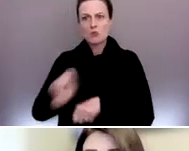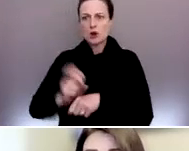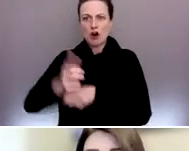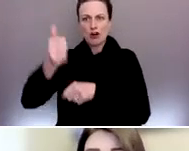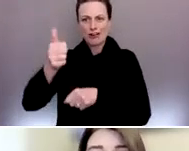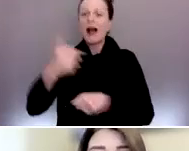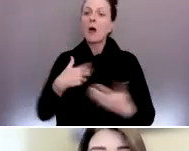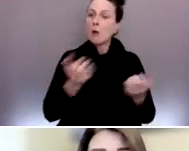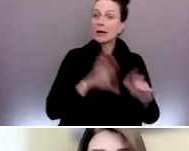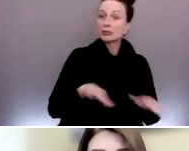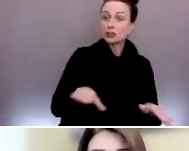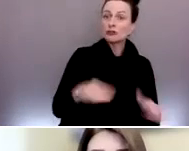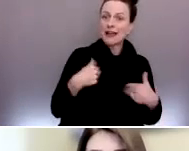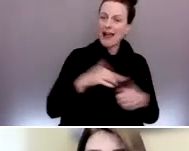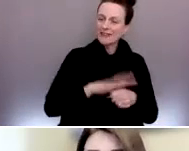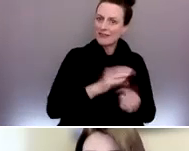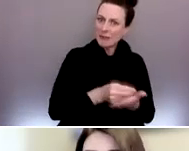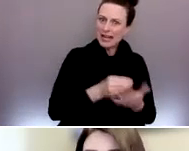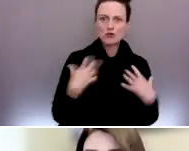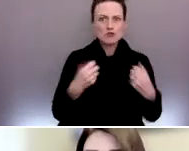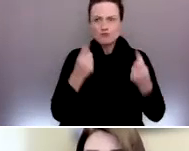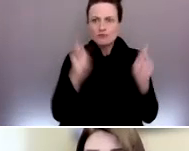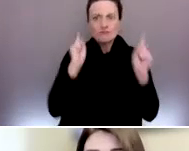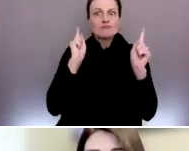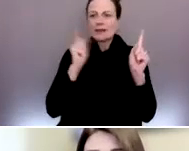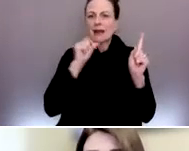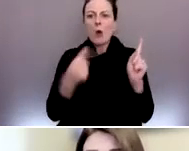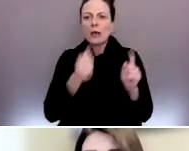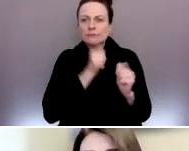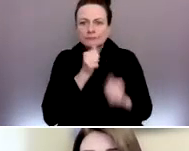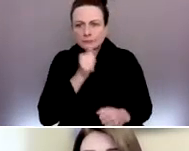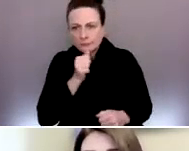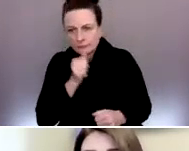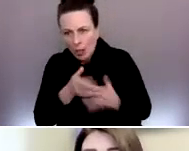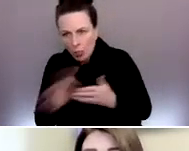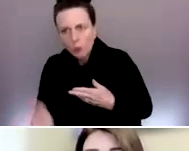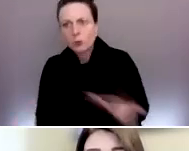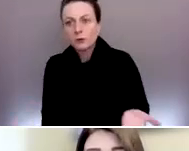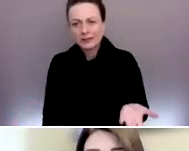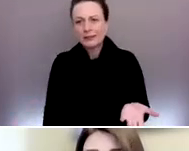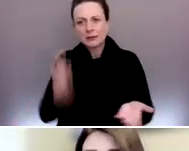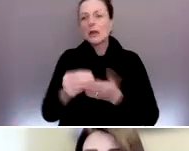the resources to thrive, not just survive. There continues to be a need for more funding, data,